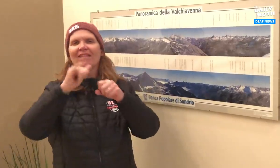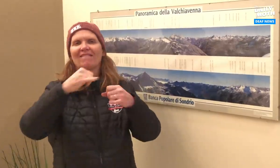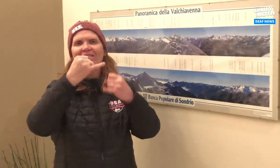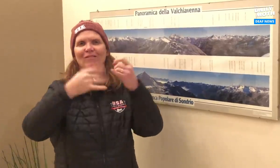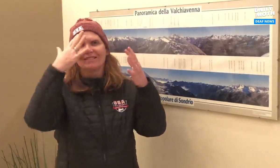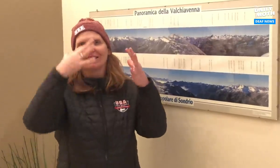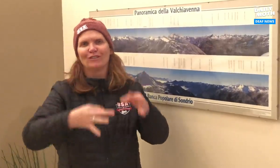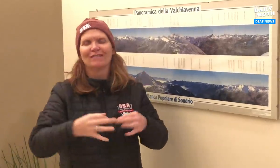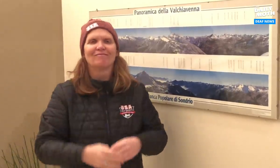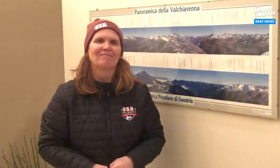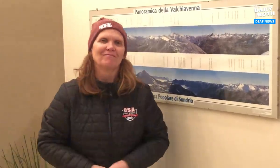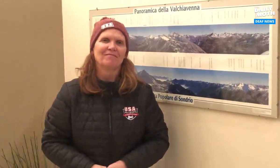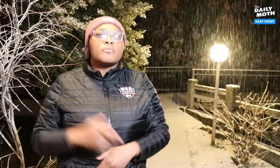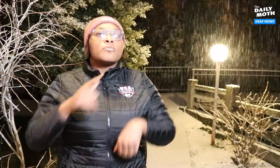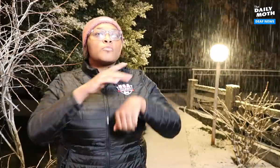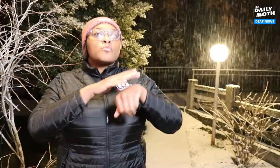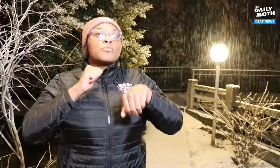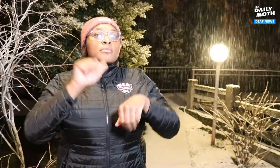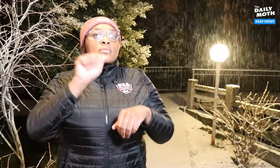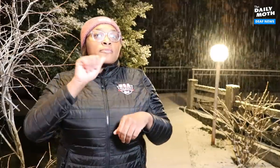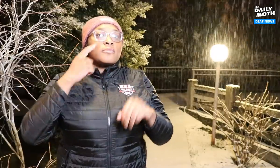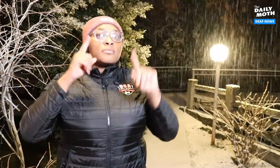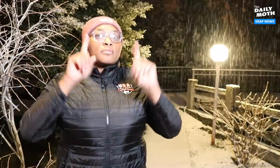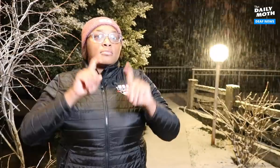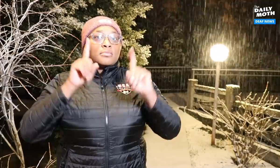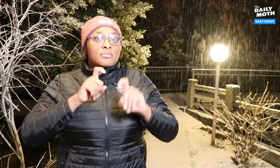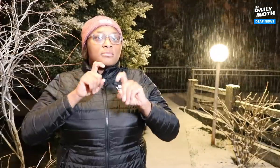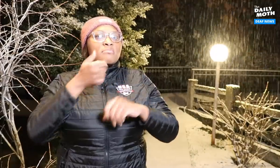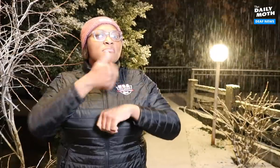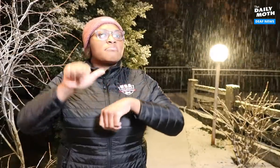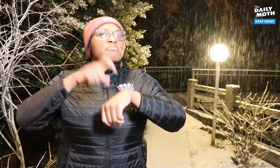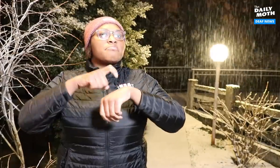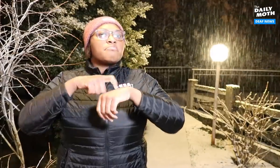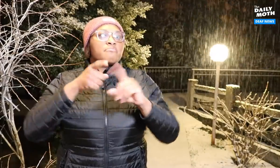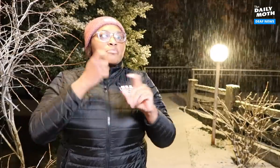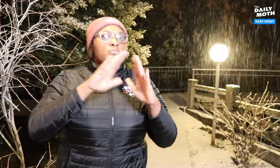the final decision. The athletes can be called to take a test anytime from